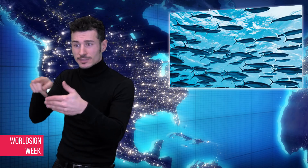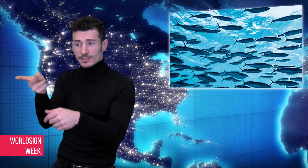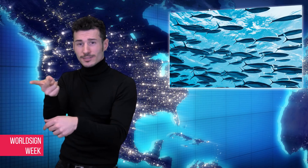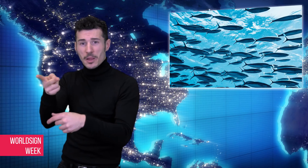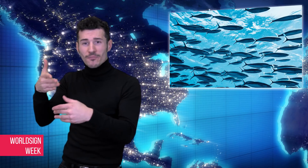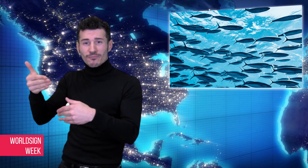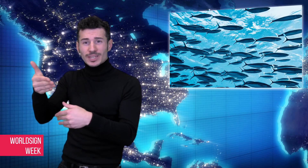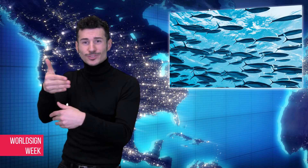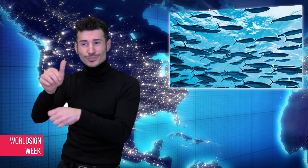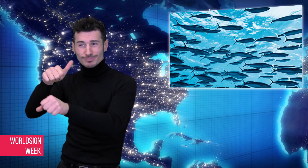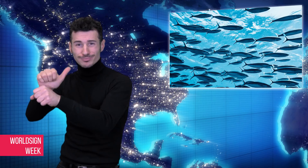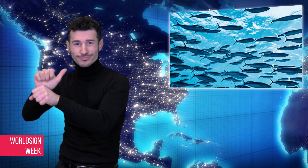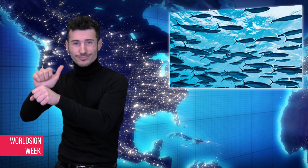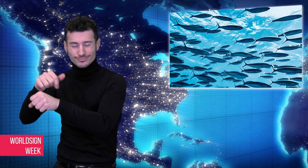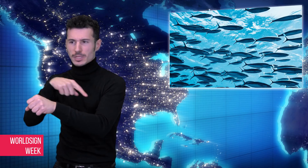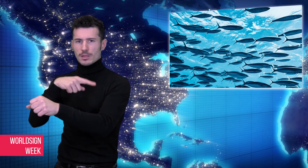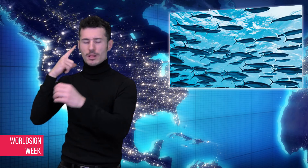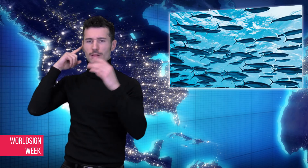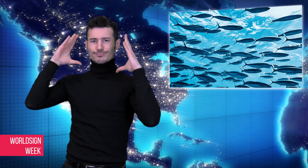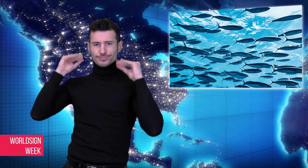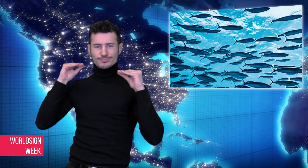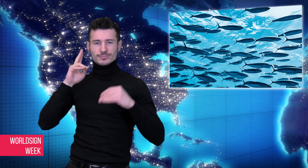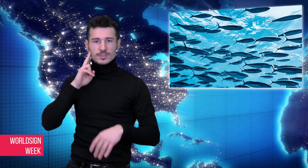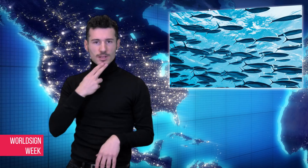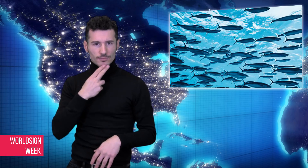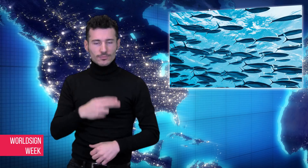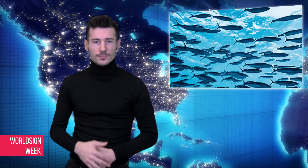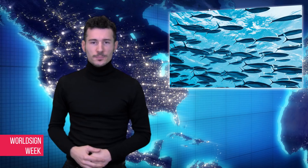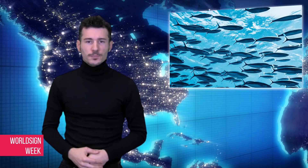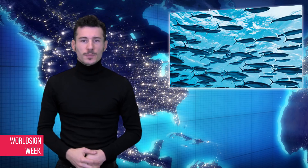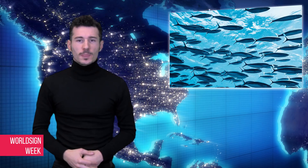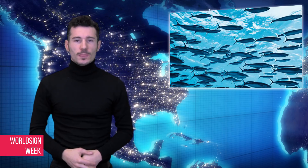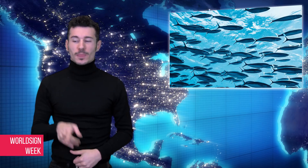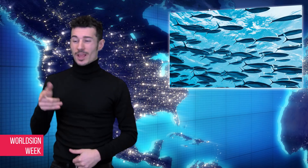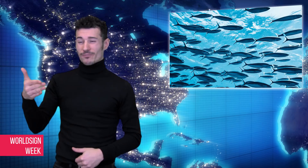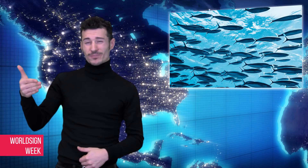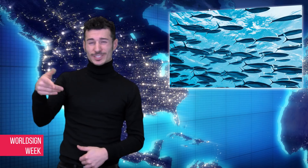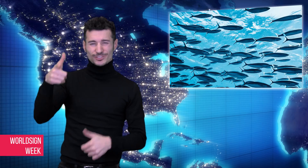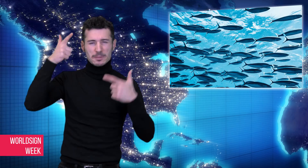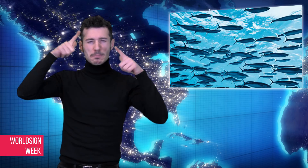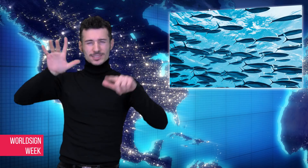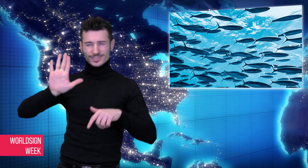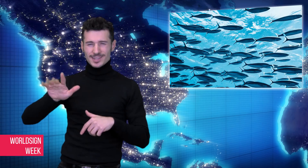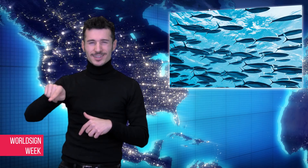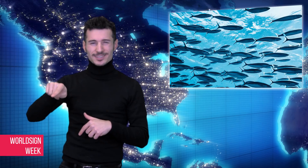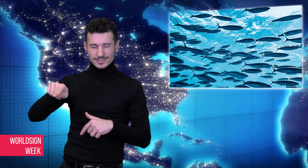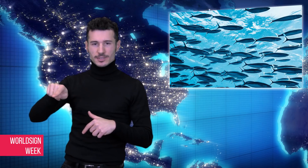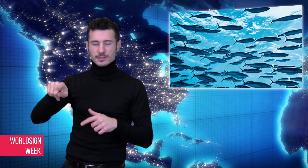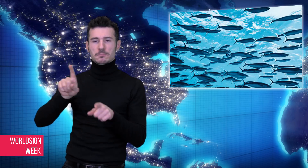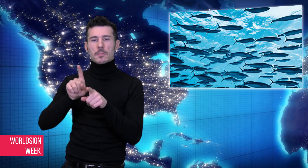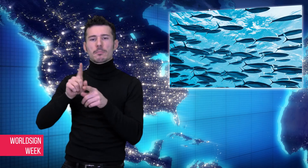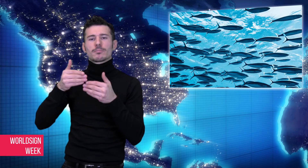a few weeks each spring once a year to spawn in the USA Gulf of California.